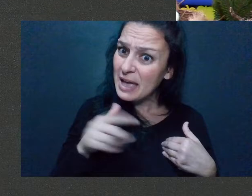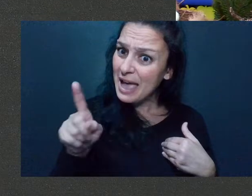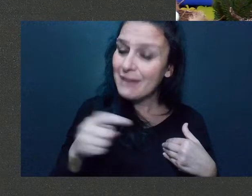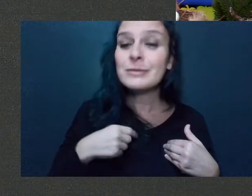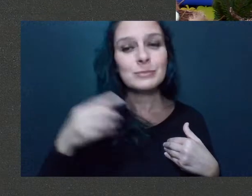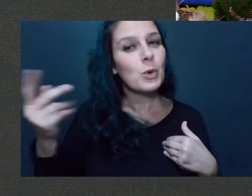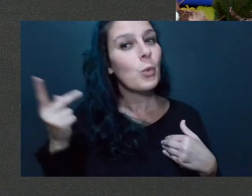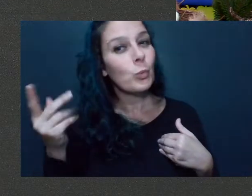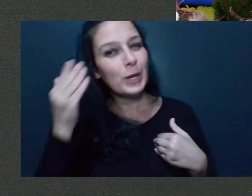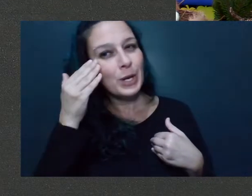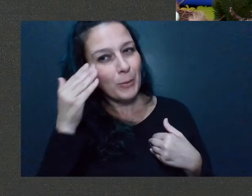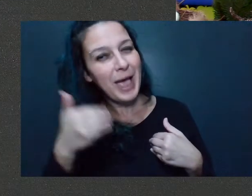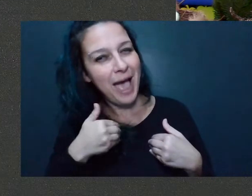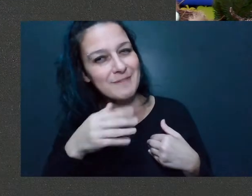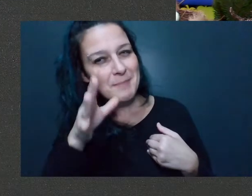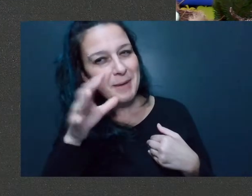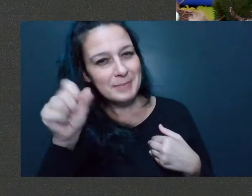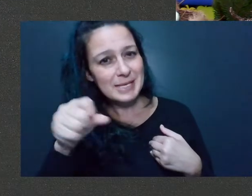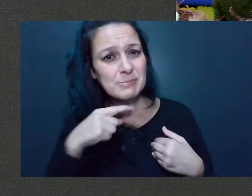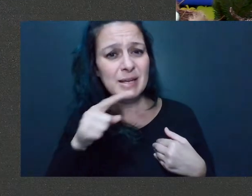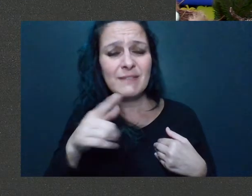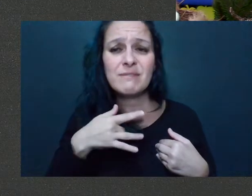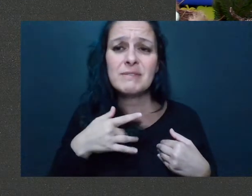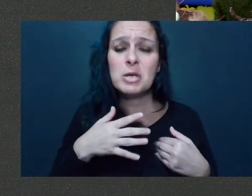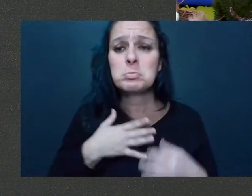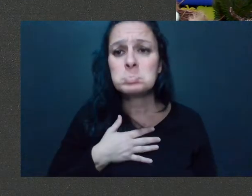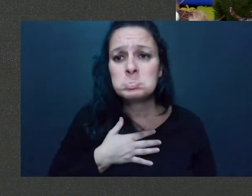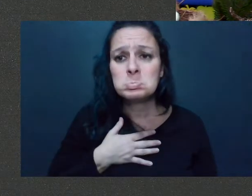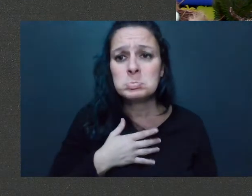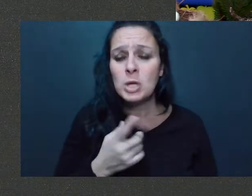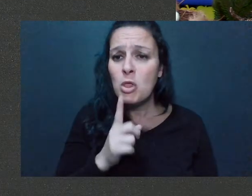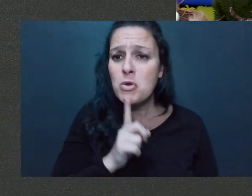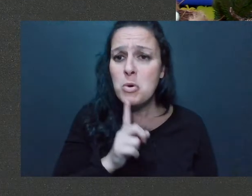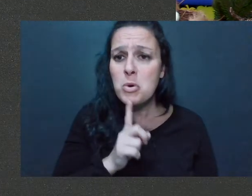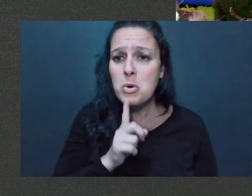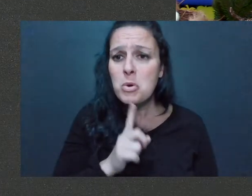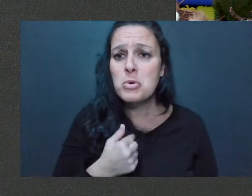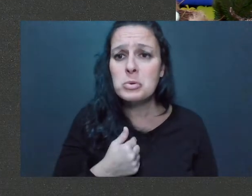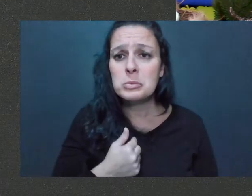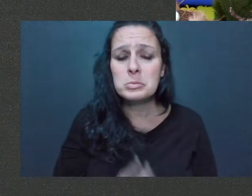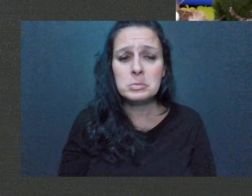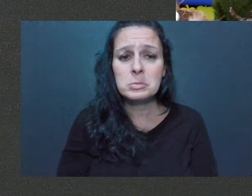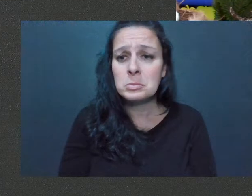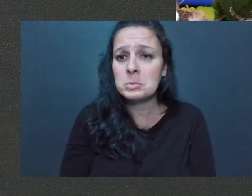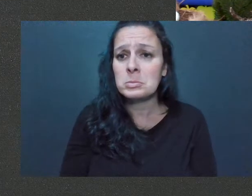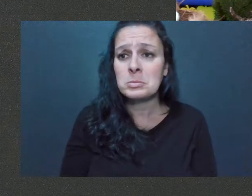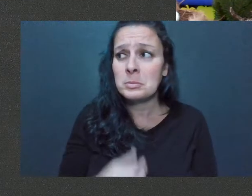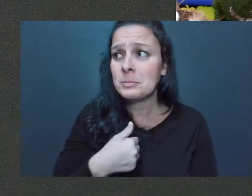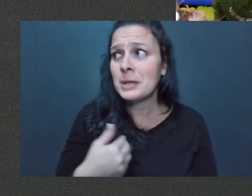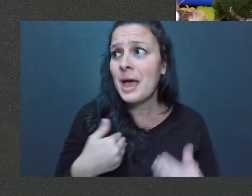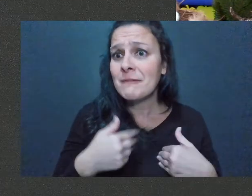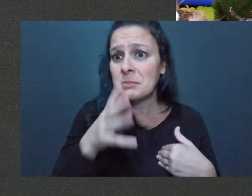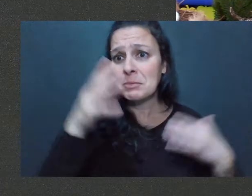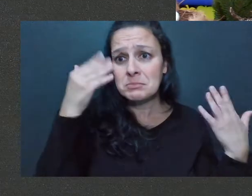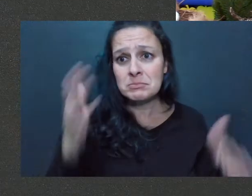We know he did. But look at, he' feeling very little and alone. He doesn't know if he has a mom.